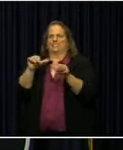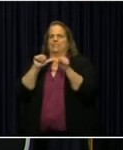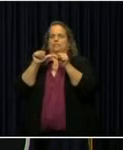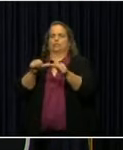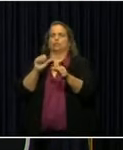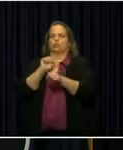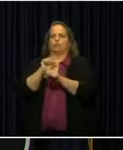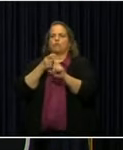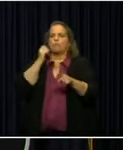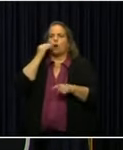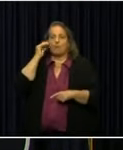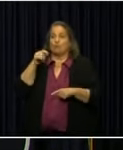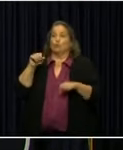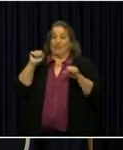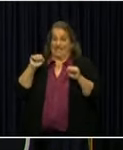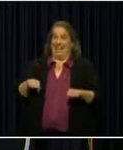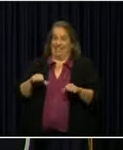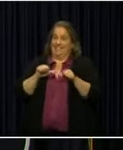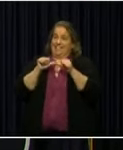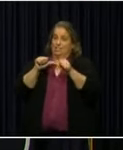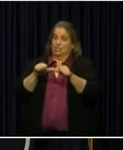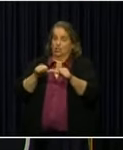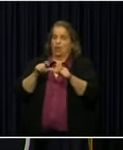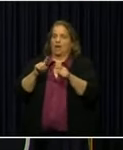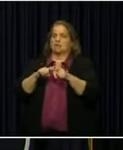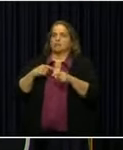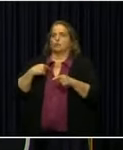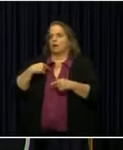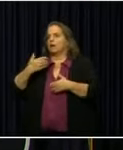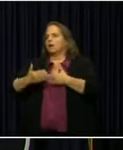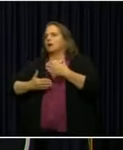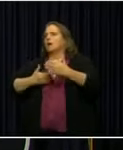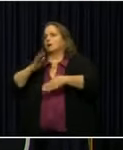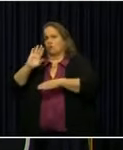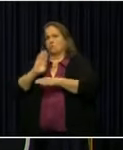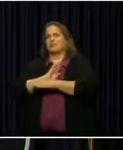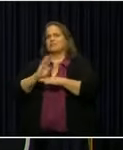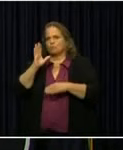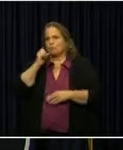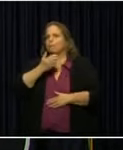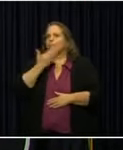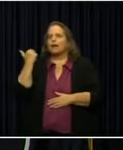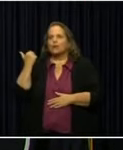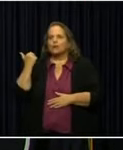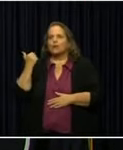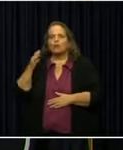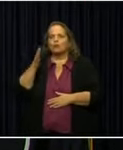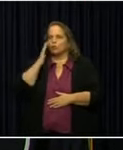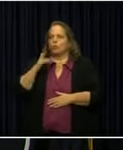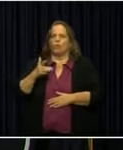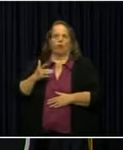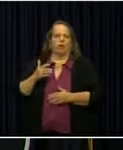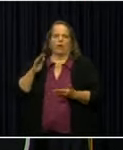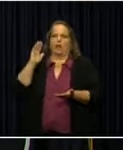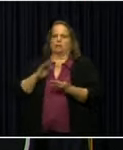INDIVIDUALS WHEN IN PUBLIC, THIS IS WHEN WE GET TO THE POINT